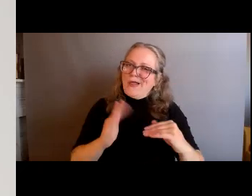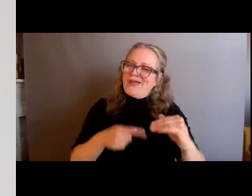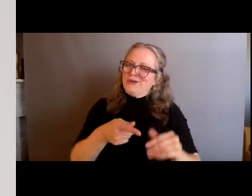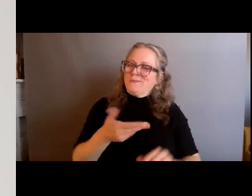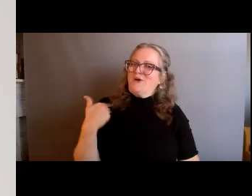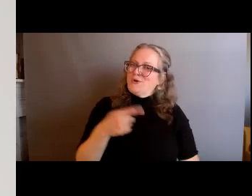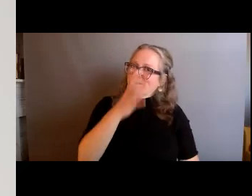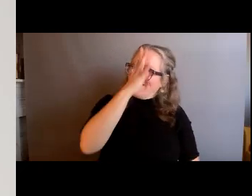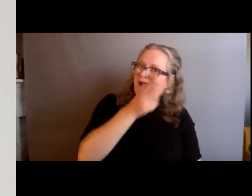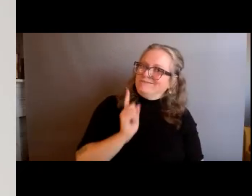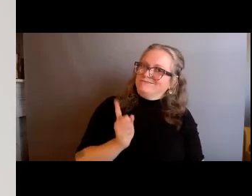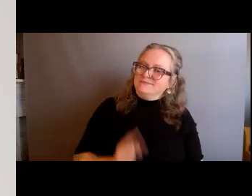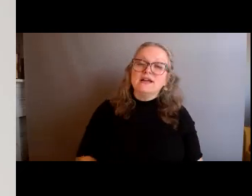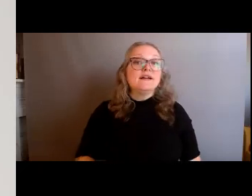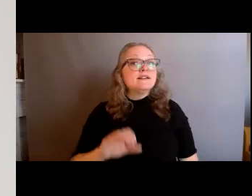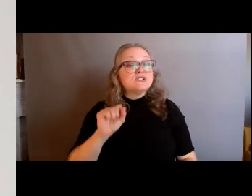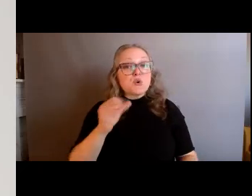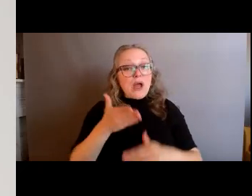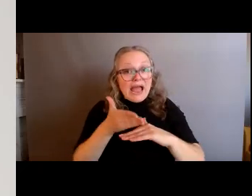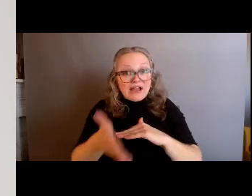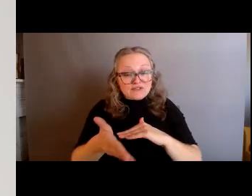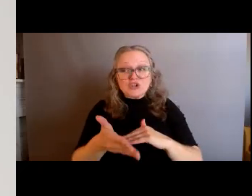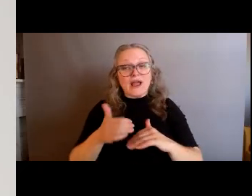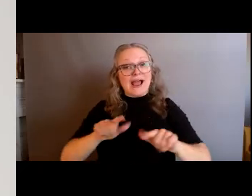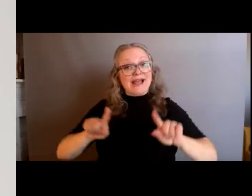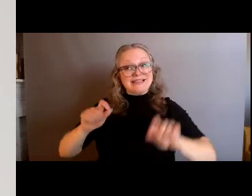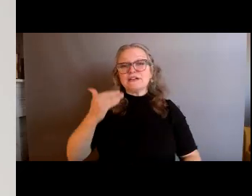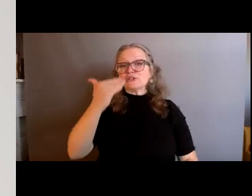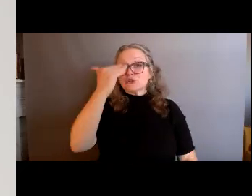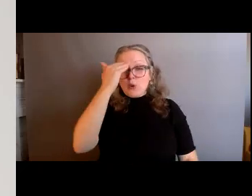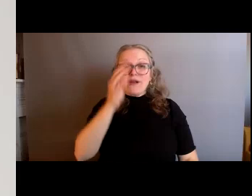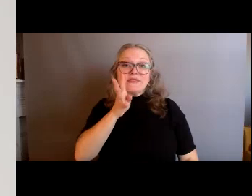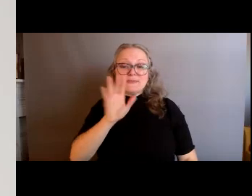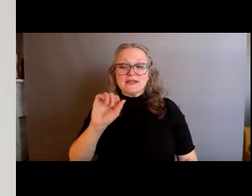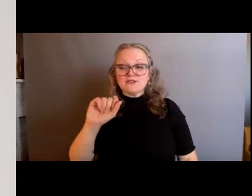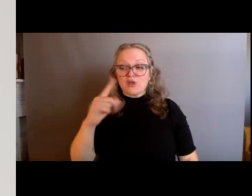Once I get the speech threshold, then I'm going to get the speech discrimination.